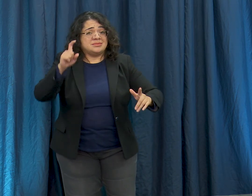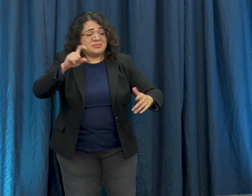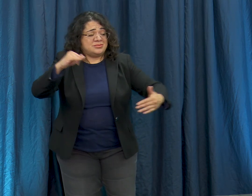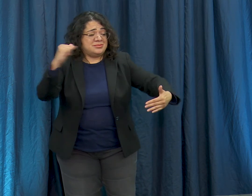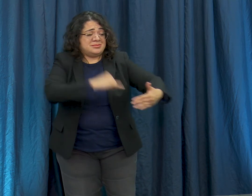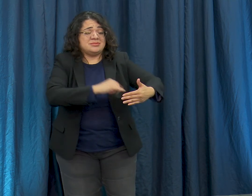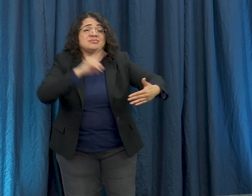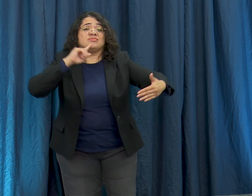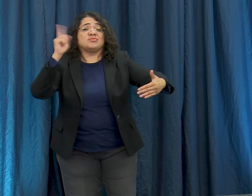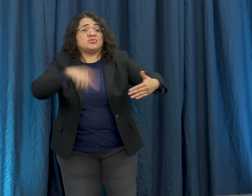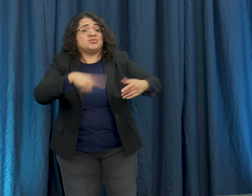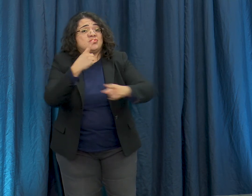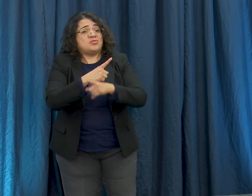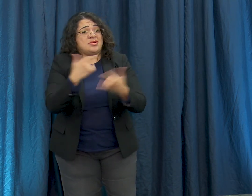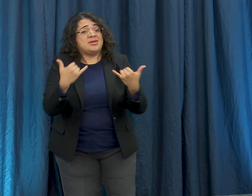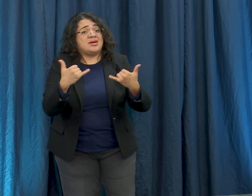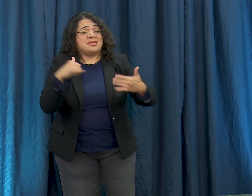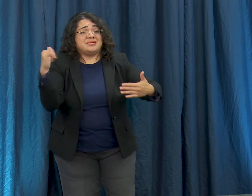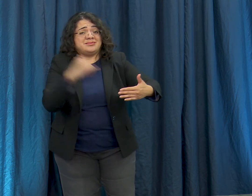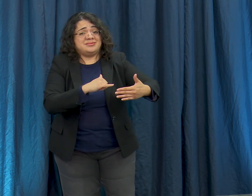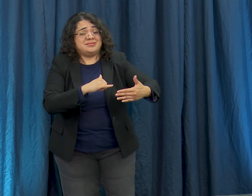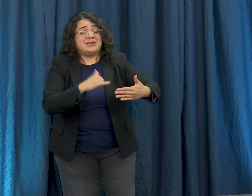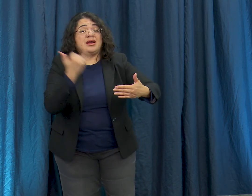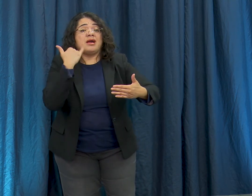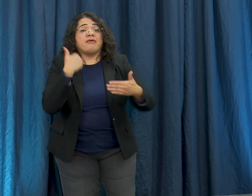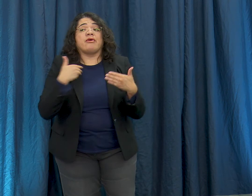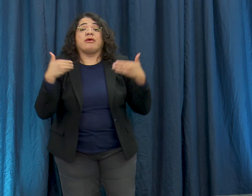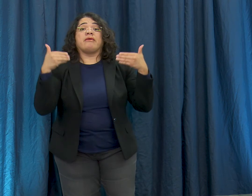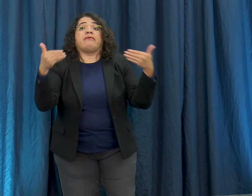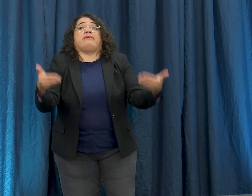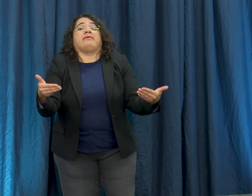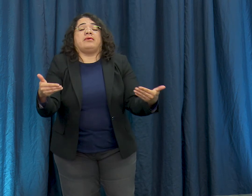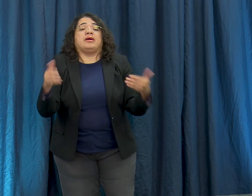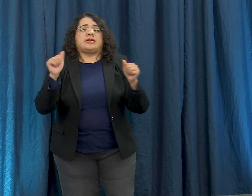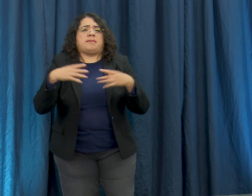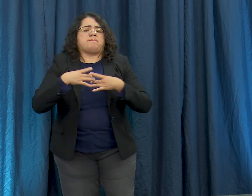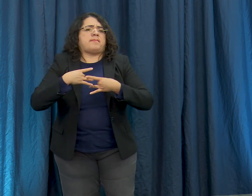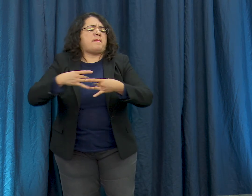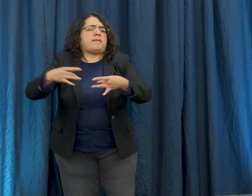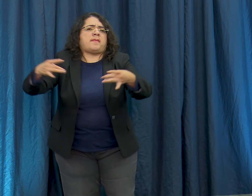podríamos ver más amento de enfermedades entonces tenemos que ret recessed rose